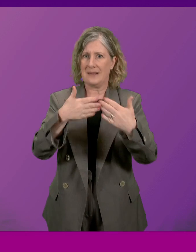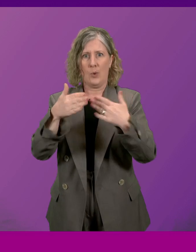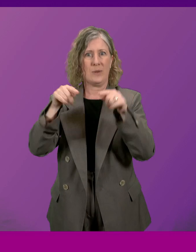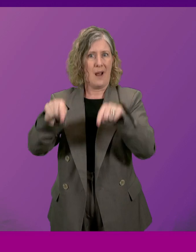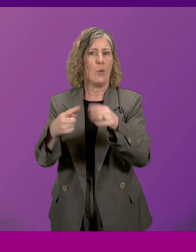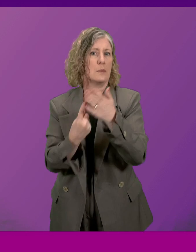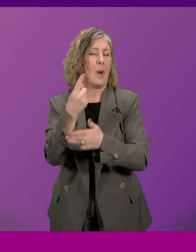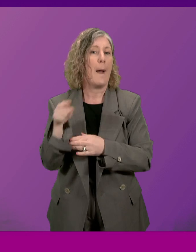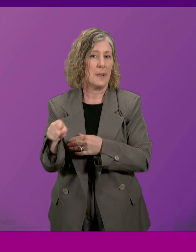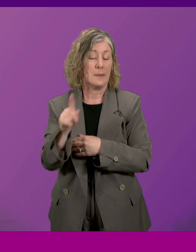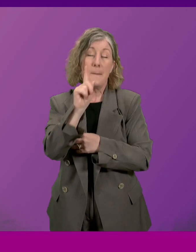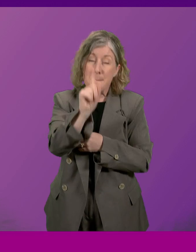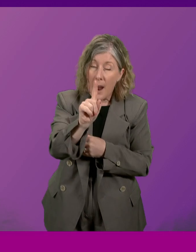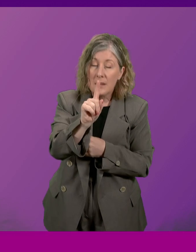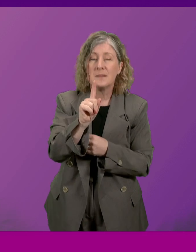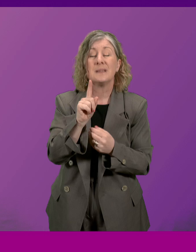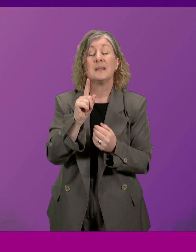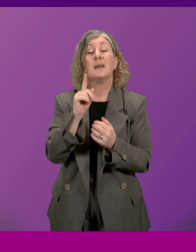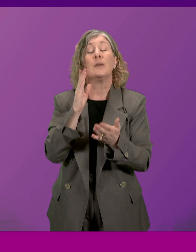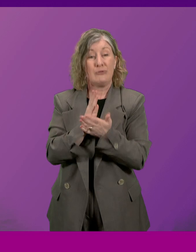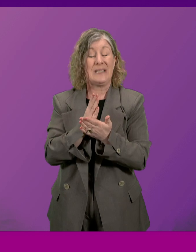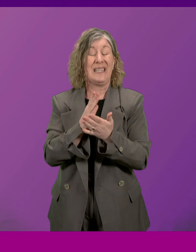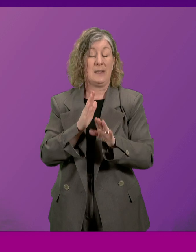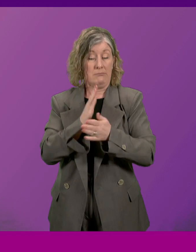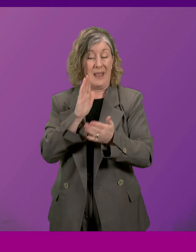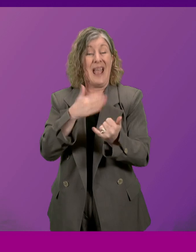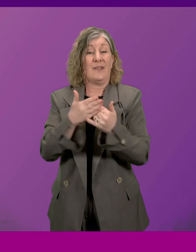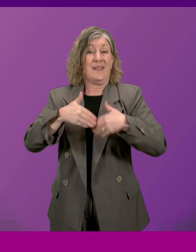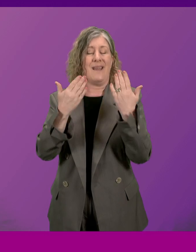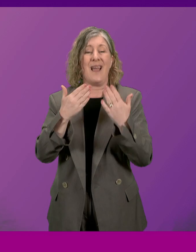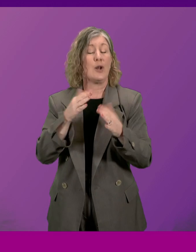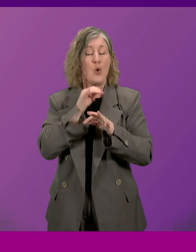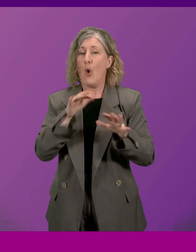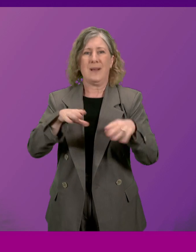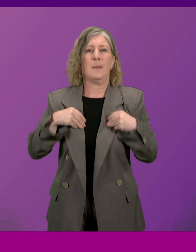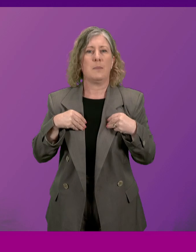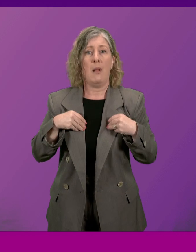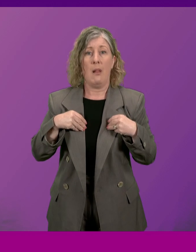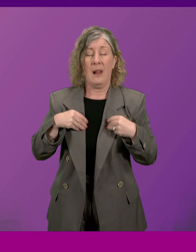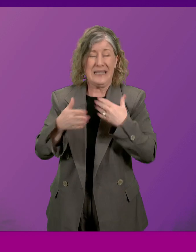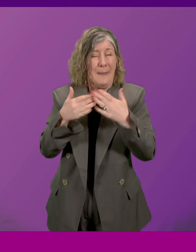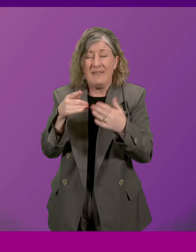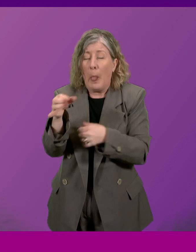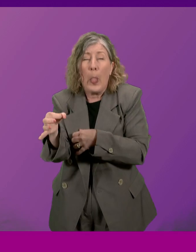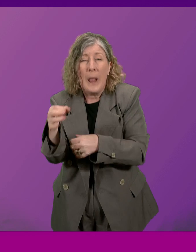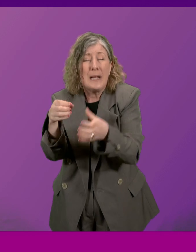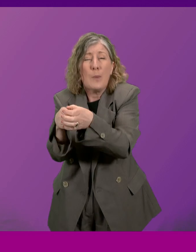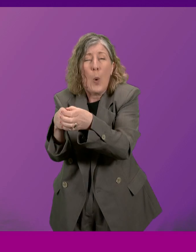Fundamentally, it is unacceptable for football fans—even a minority—to behave in the fashion that